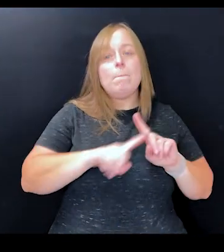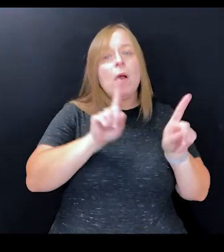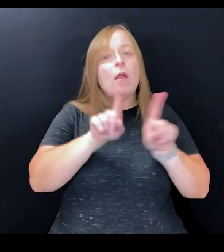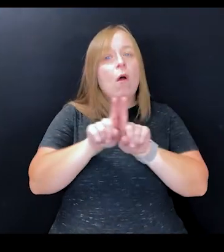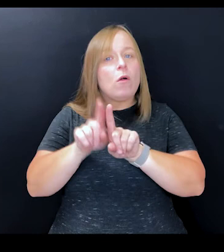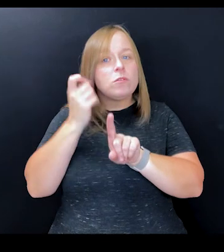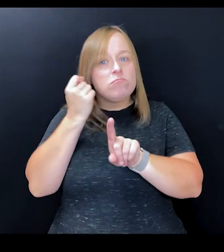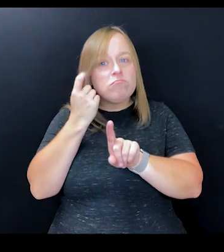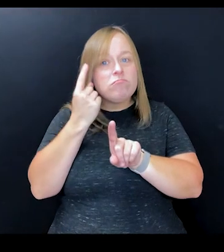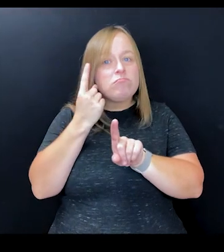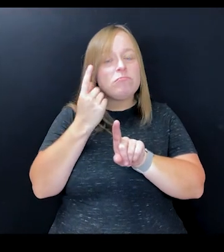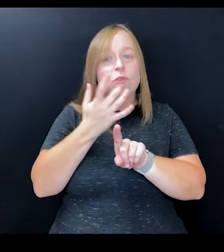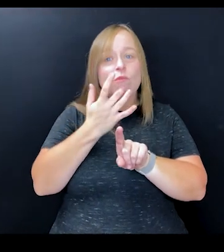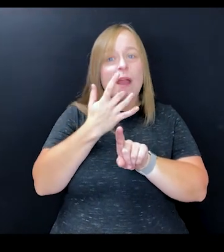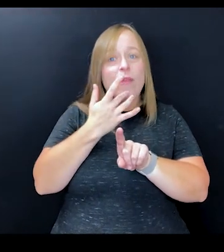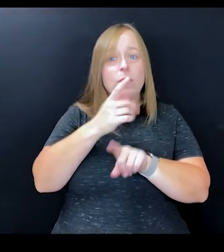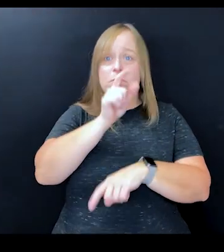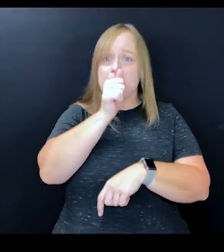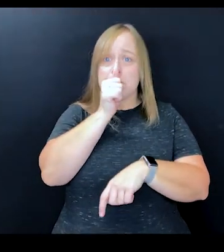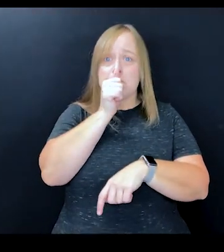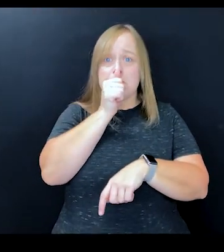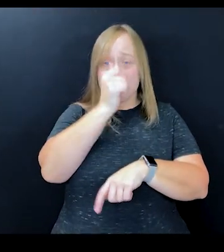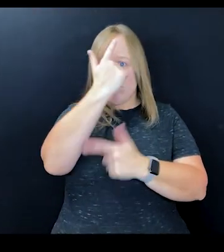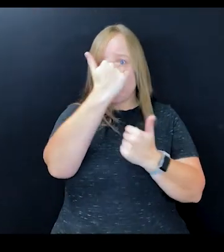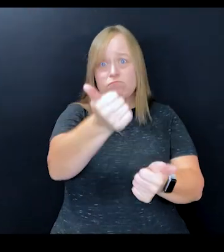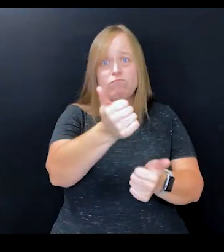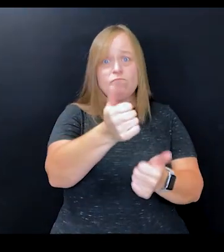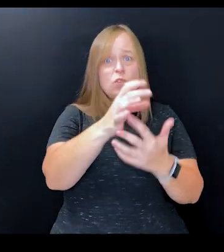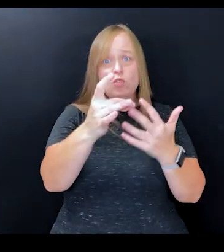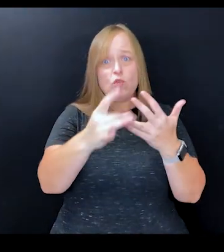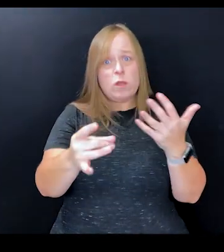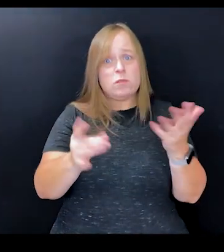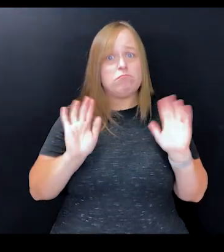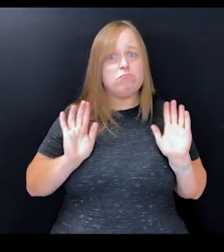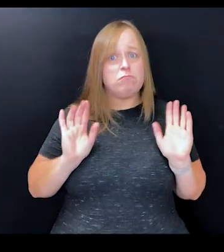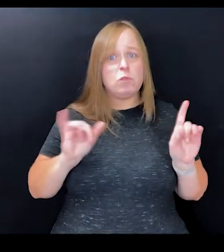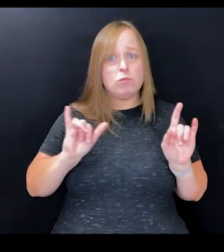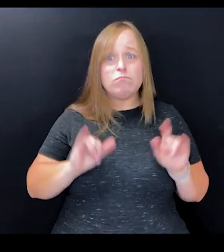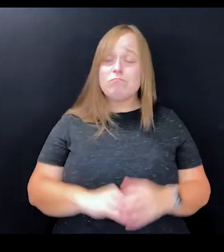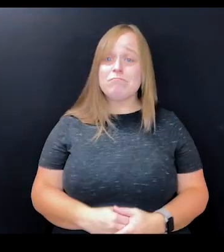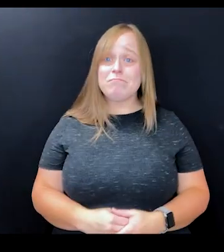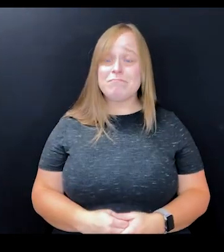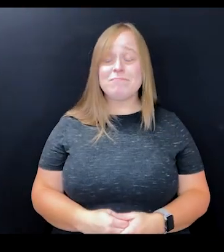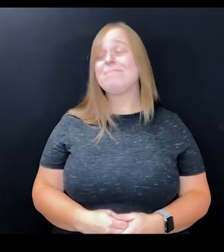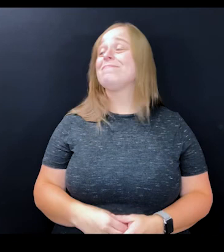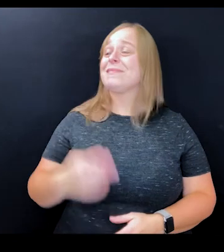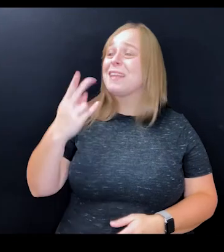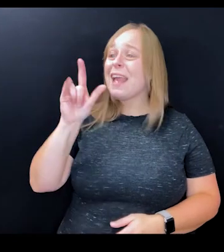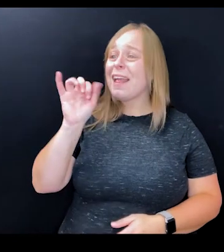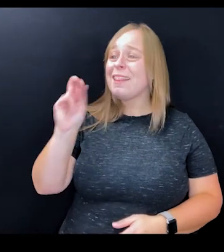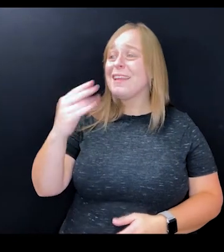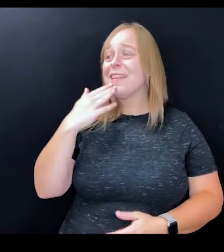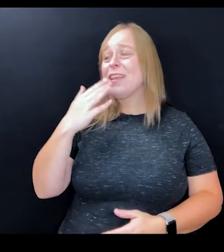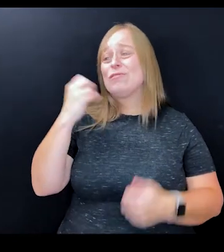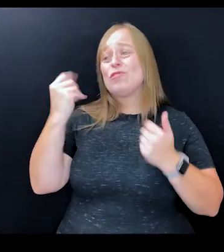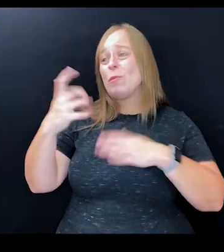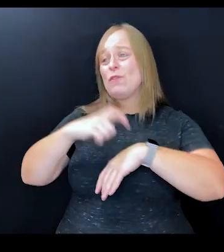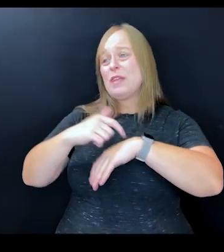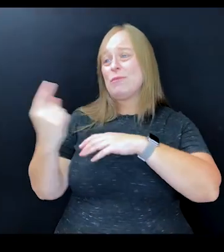but also if you would rather keep it private, that's your choice, you're allowed to do that as well. [Katrin] Helen, thank you so much for your time today.